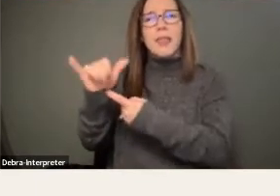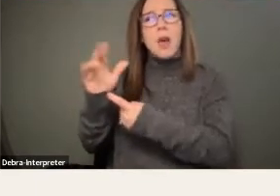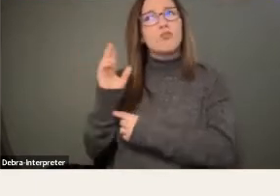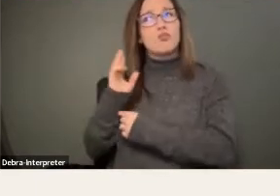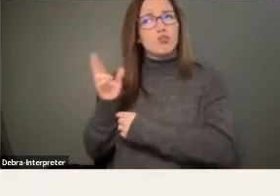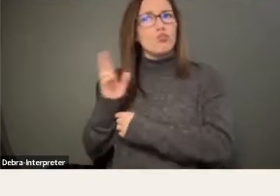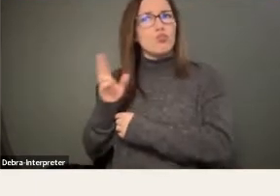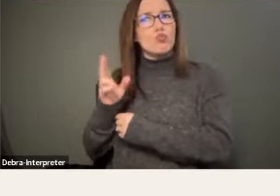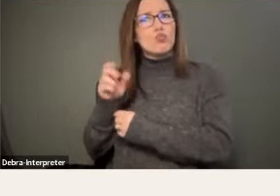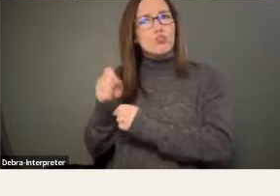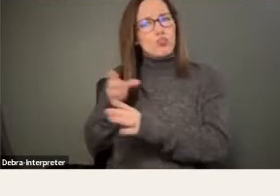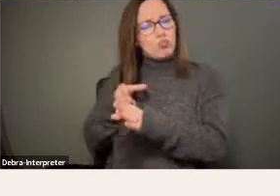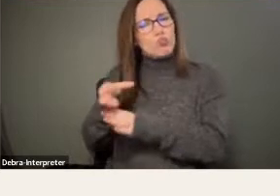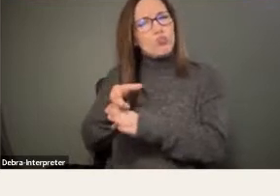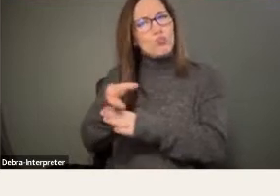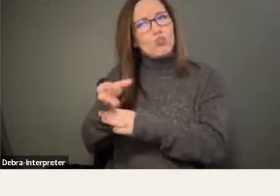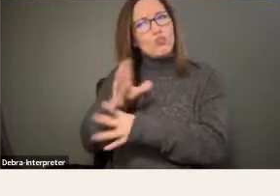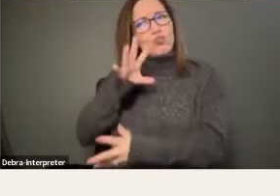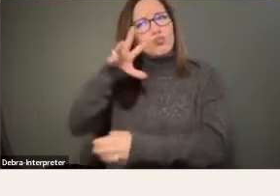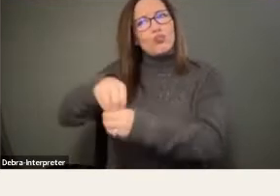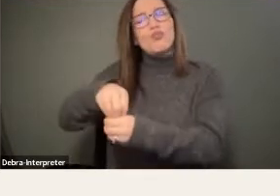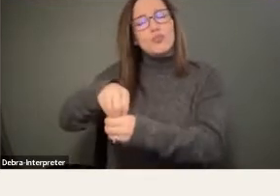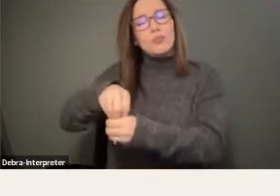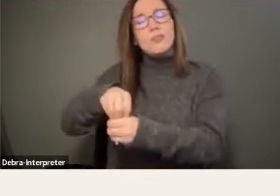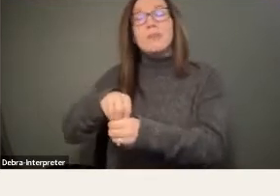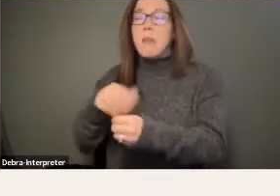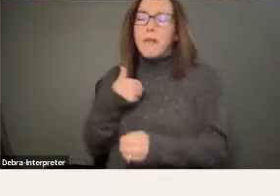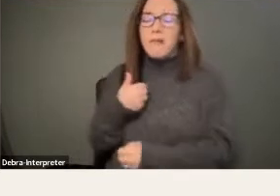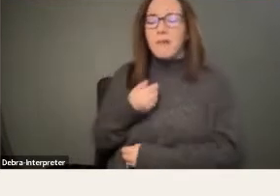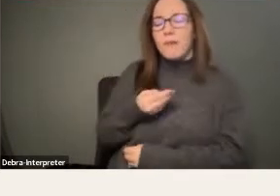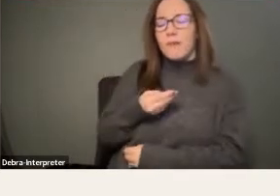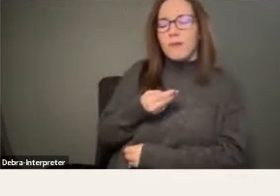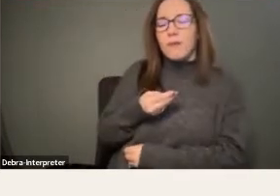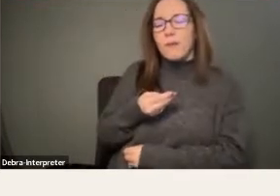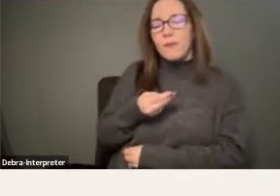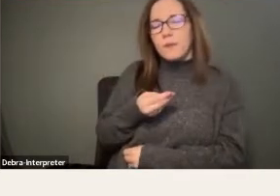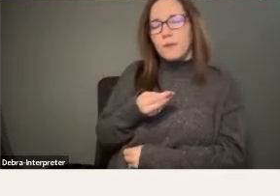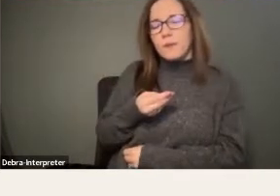collections are mainly consist of these historic